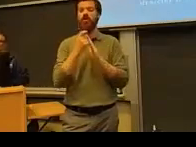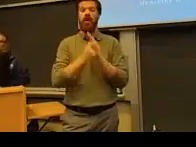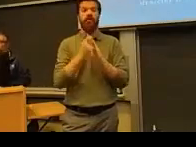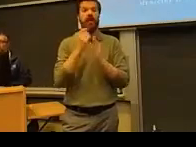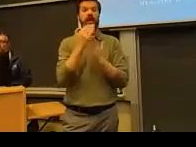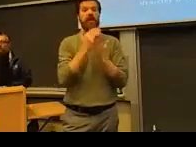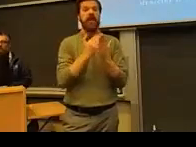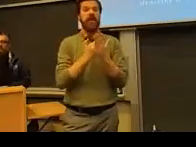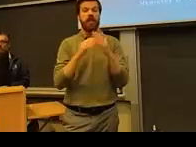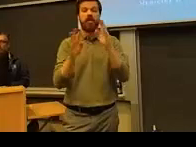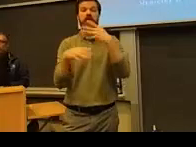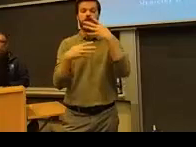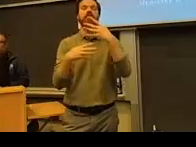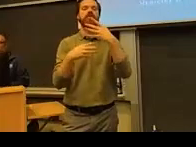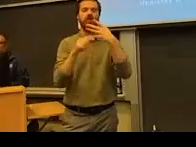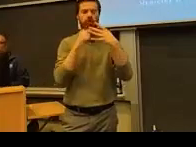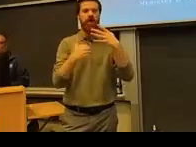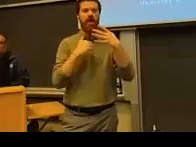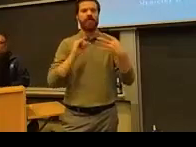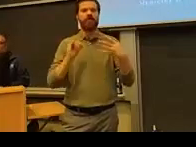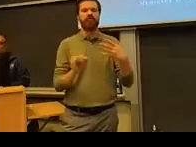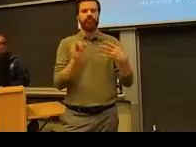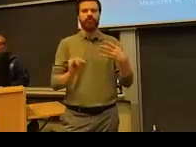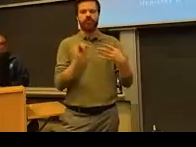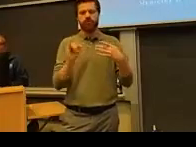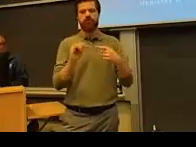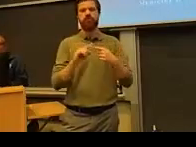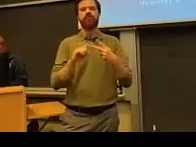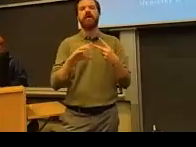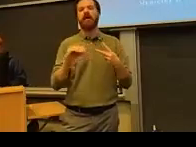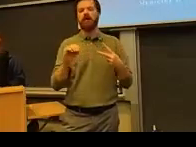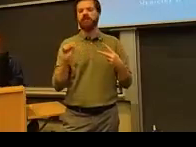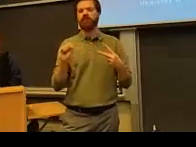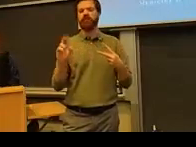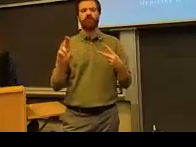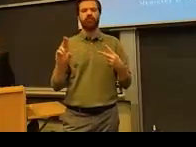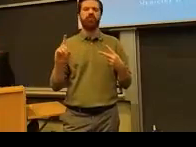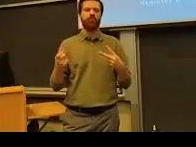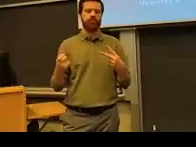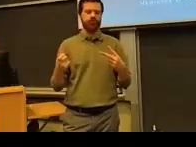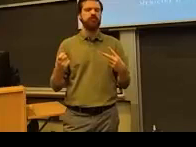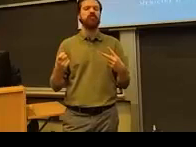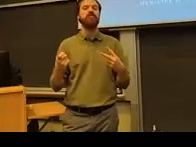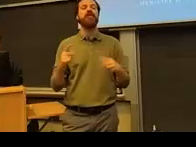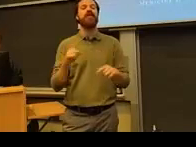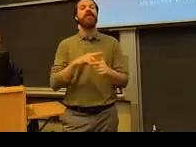shows us people with infections and uh substance use diagnosis and then we we process those along